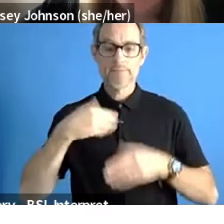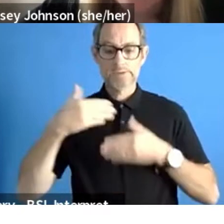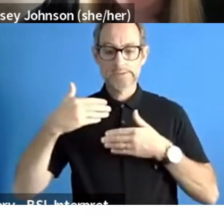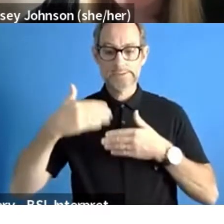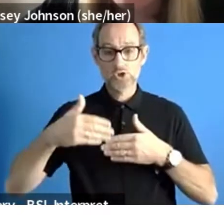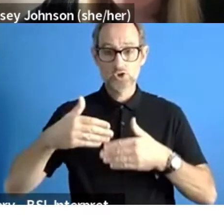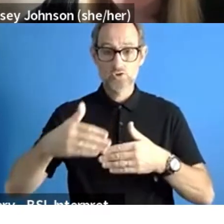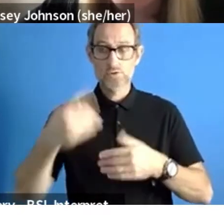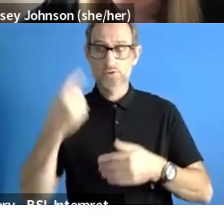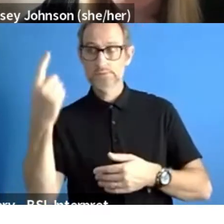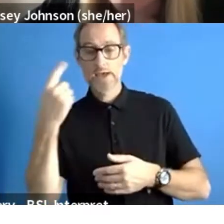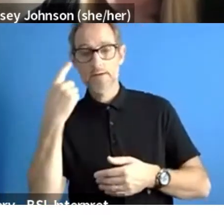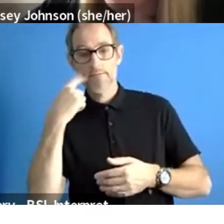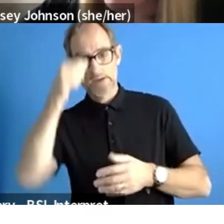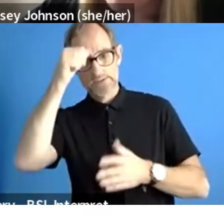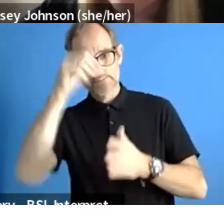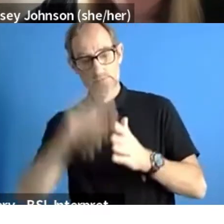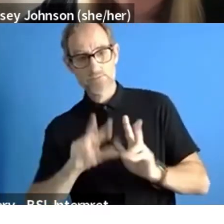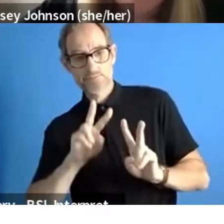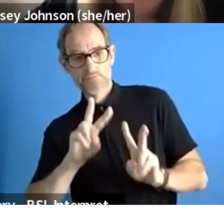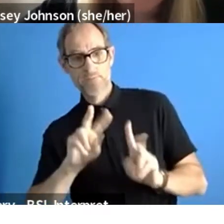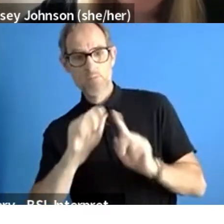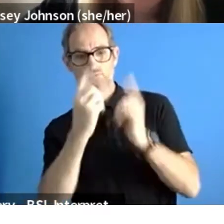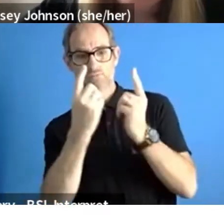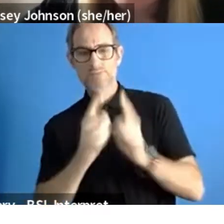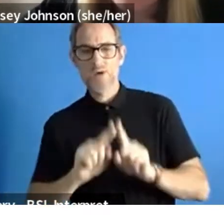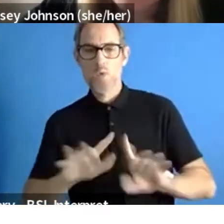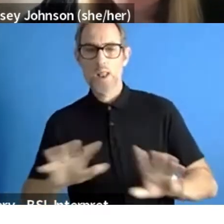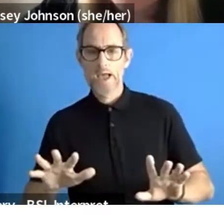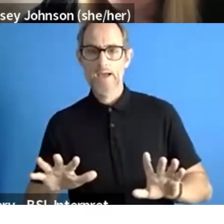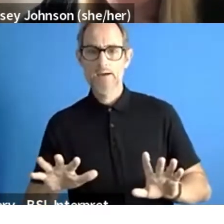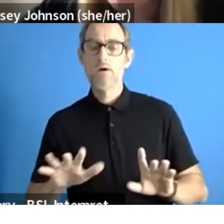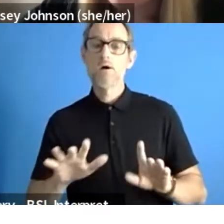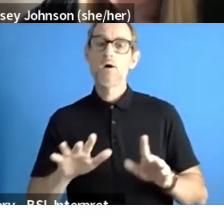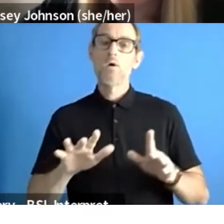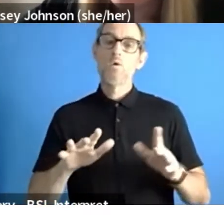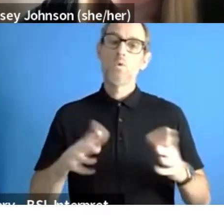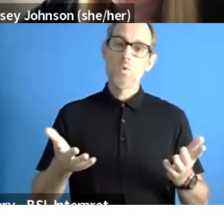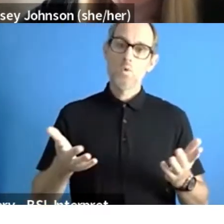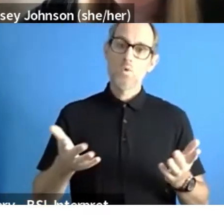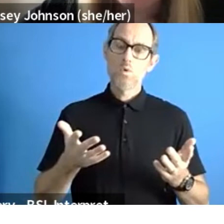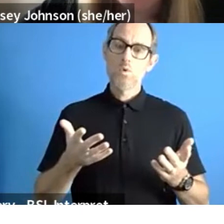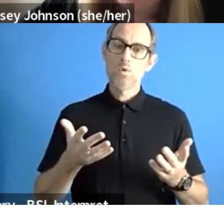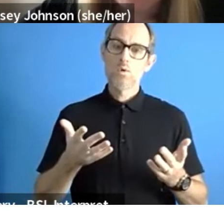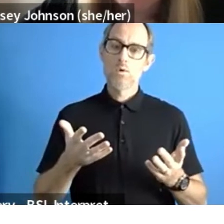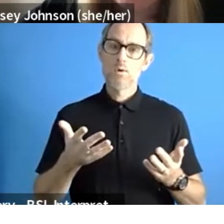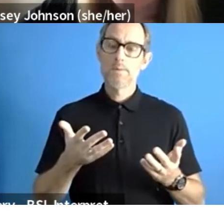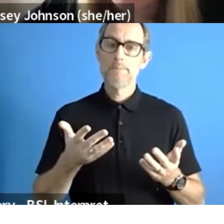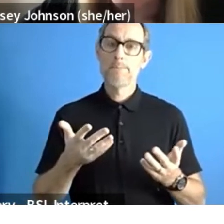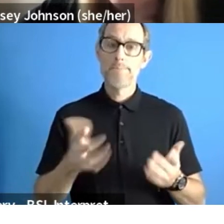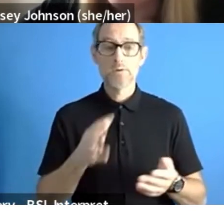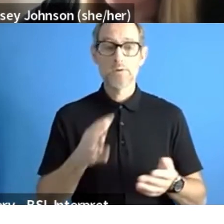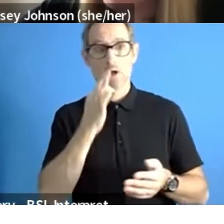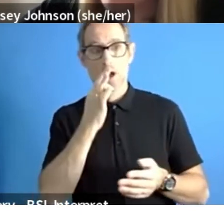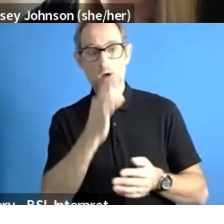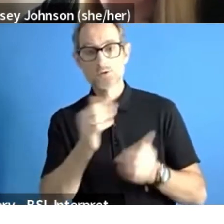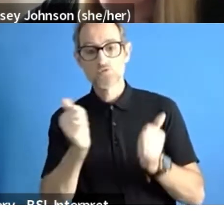they can see firsthand how their product is performing. If you record